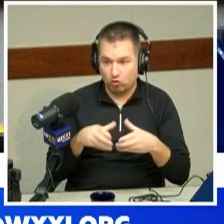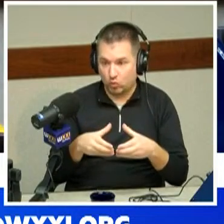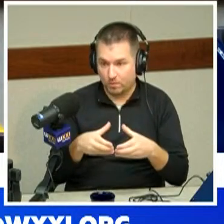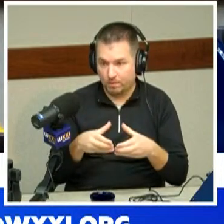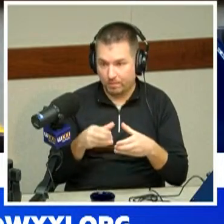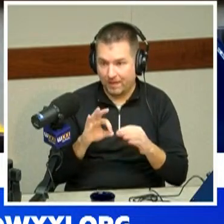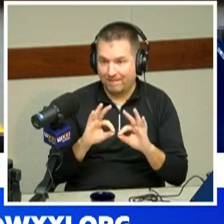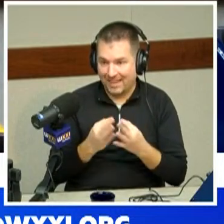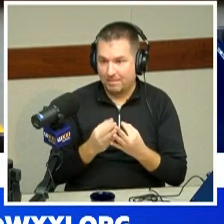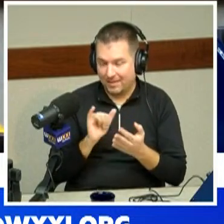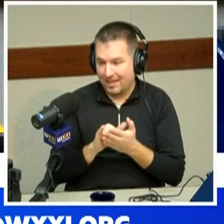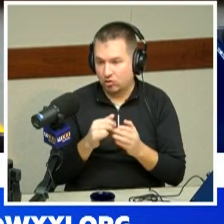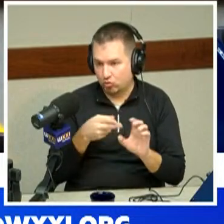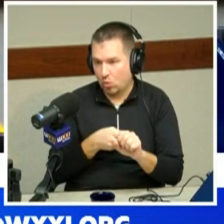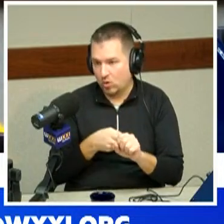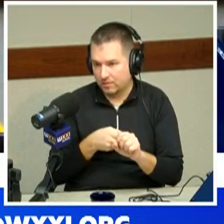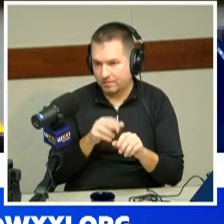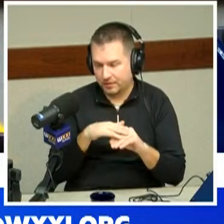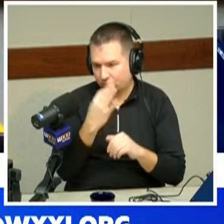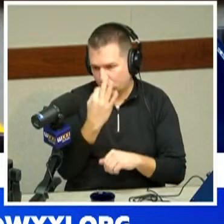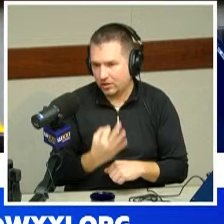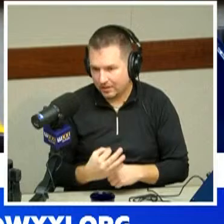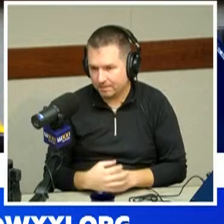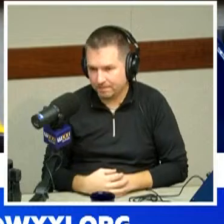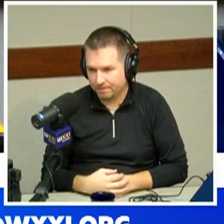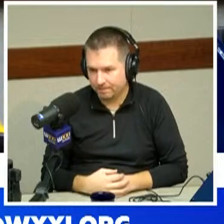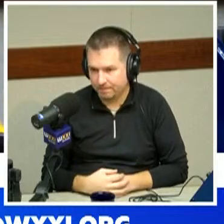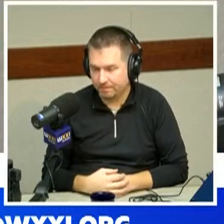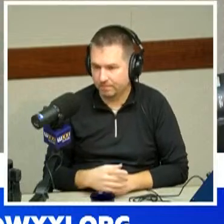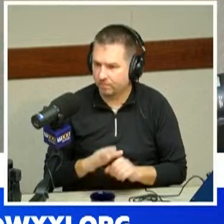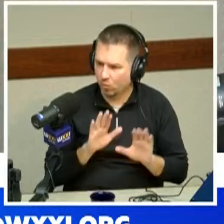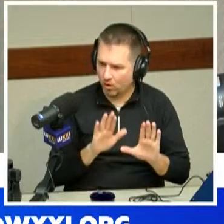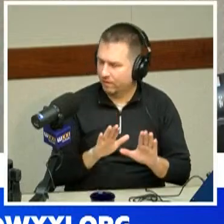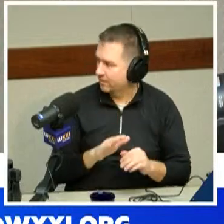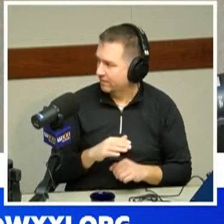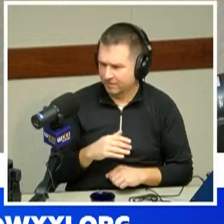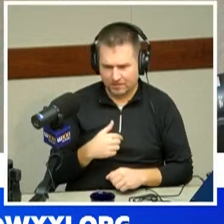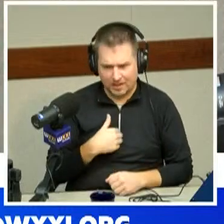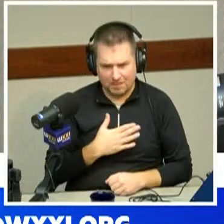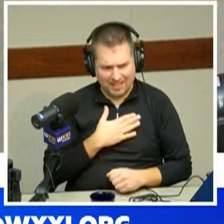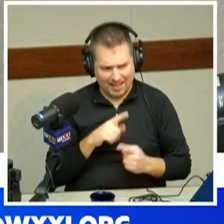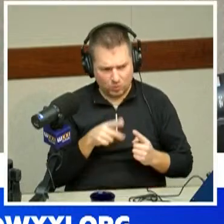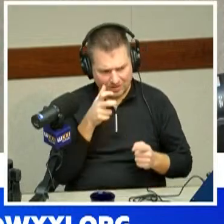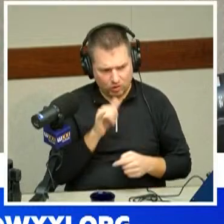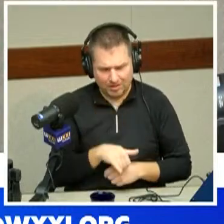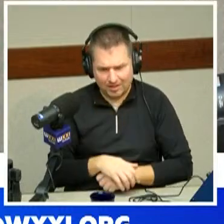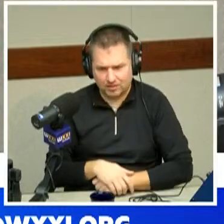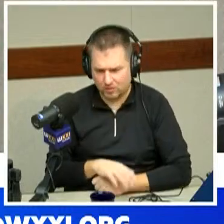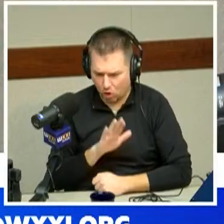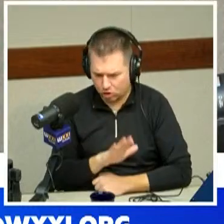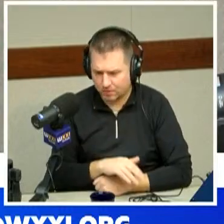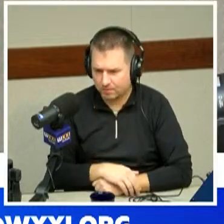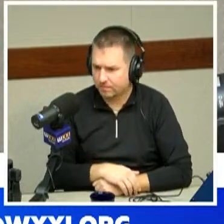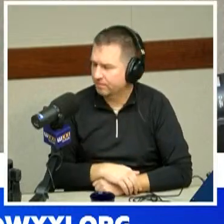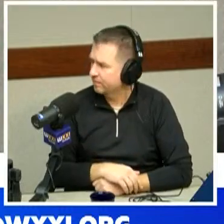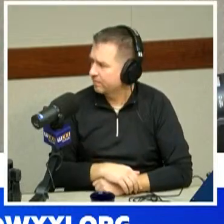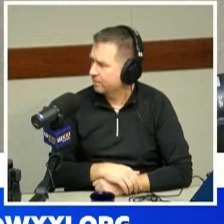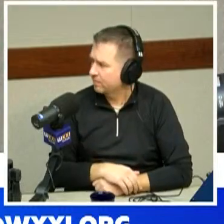families that join us um on Fridays wonderful oh I'm I'm glad to hear that yeah awesome um